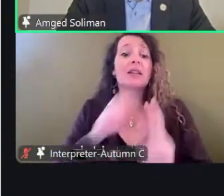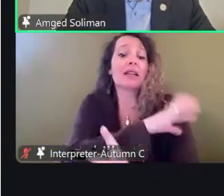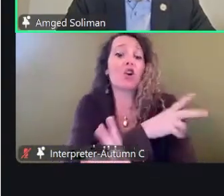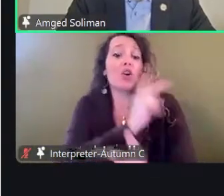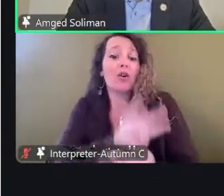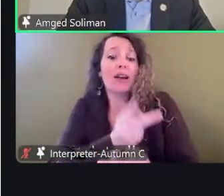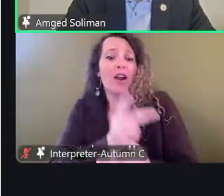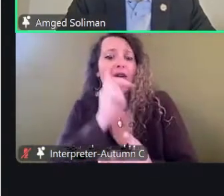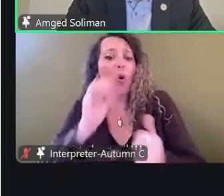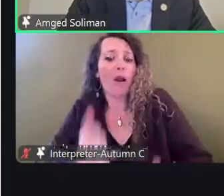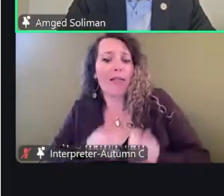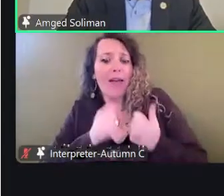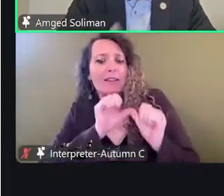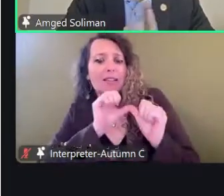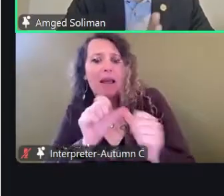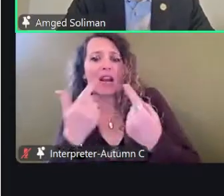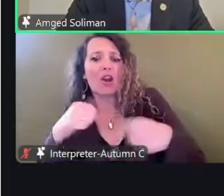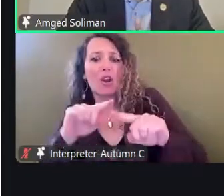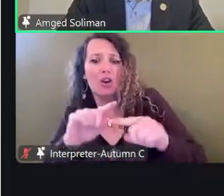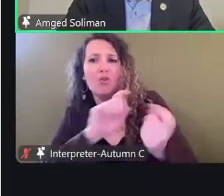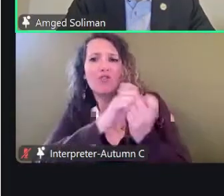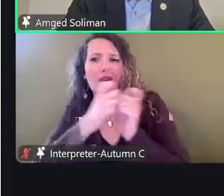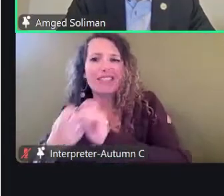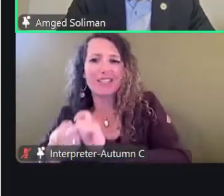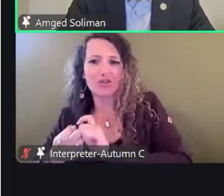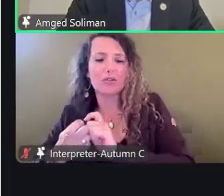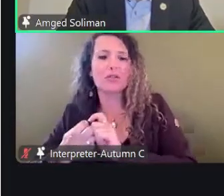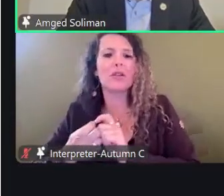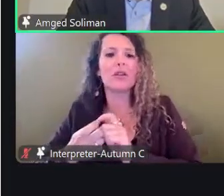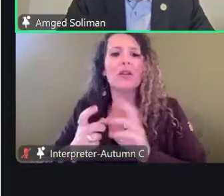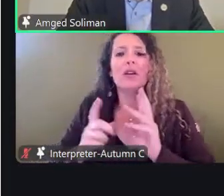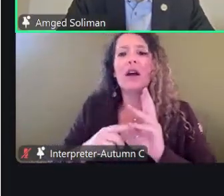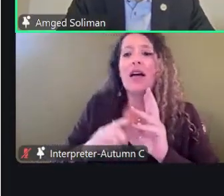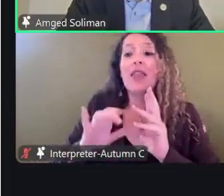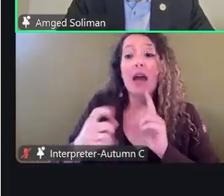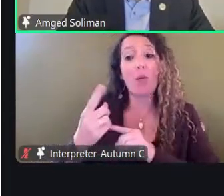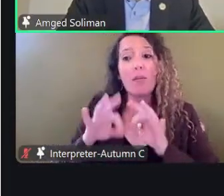and this one uh they're all important but this one is important uh because as we all know